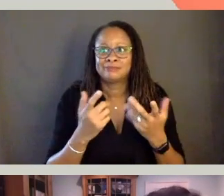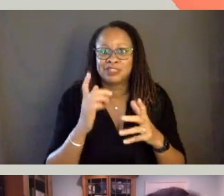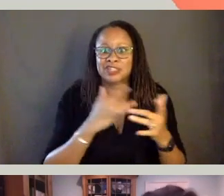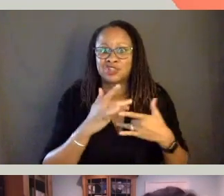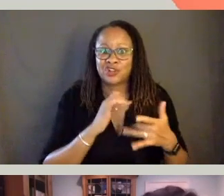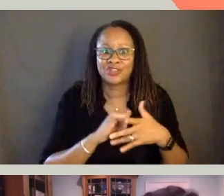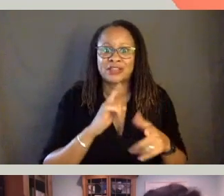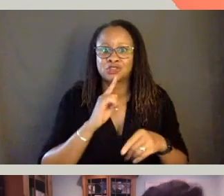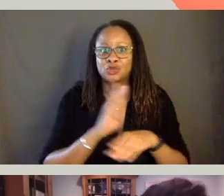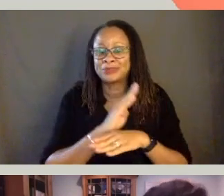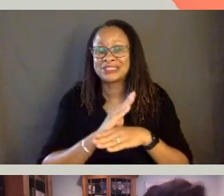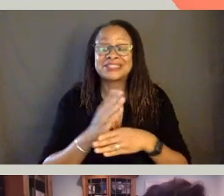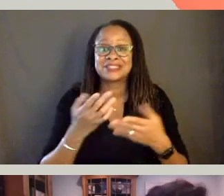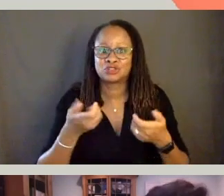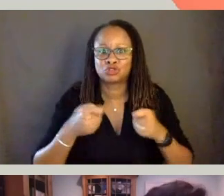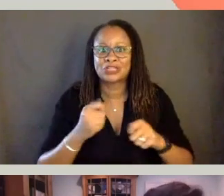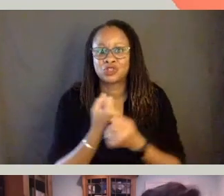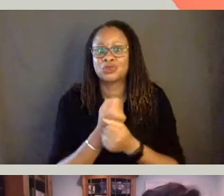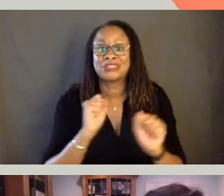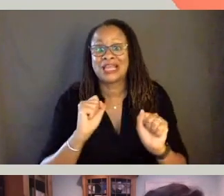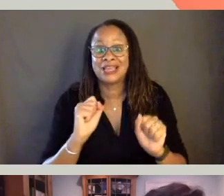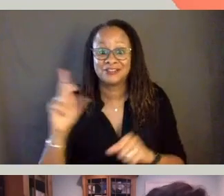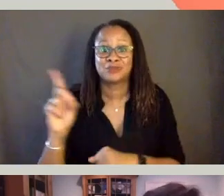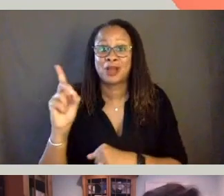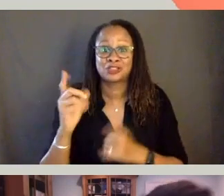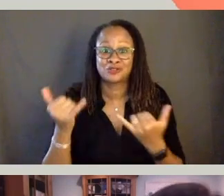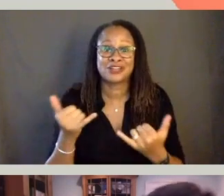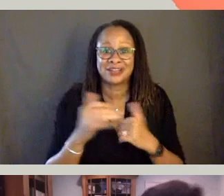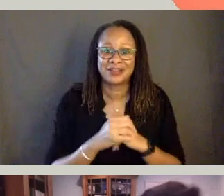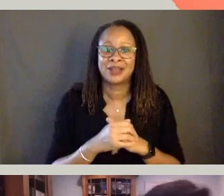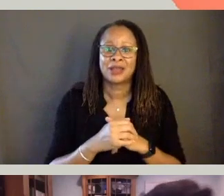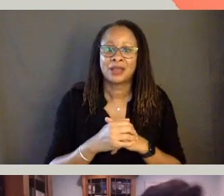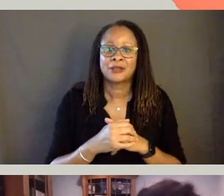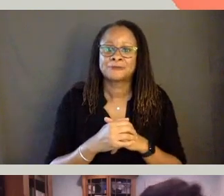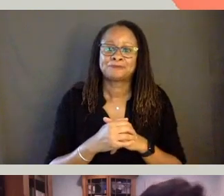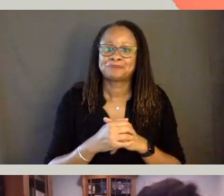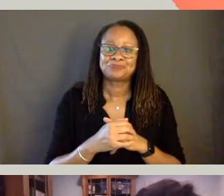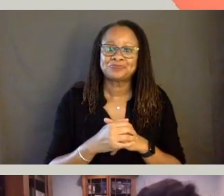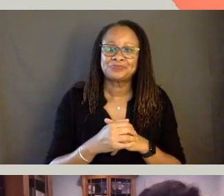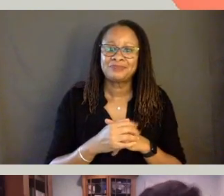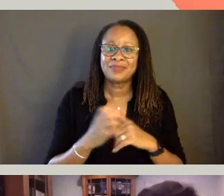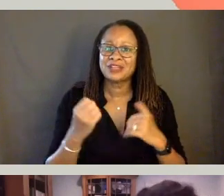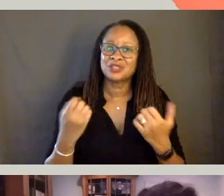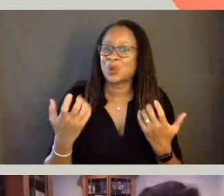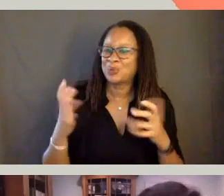to save democracy right now. So their bandwidth for like, hey, let's talk about what impact strategies might look like